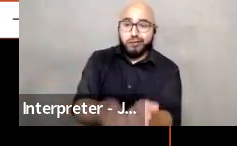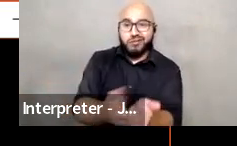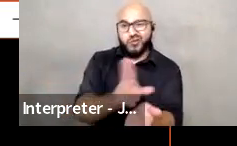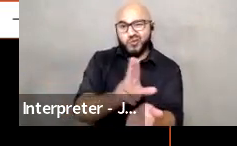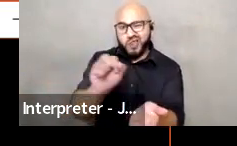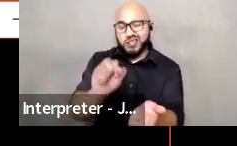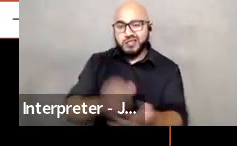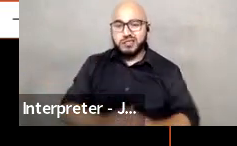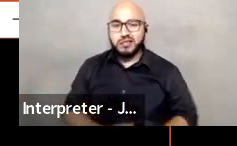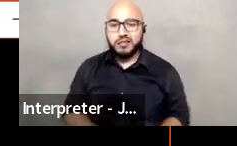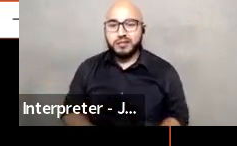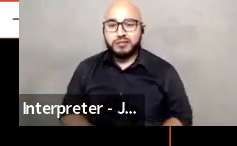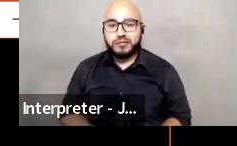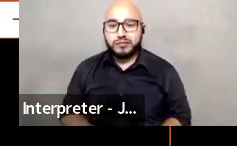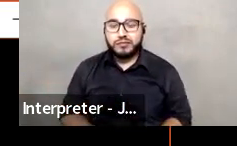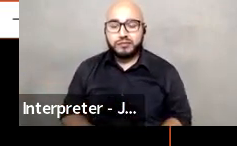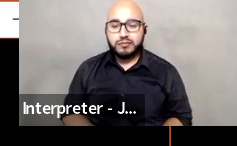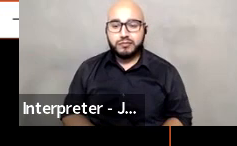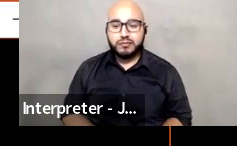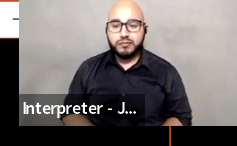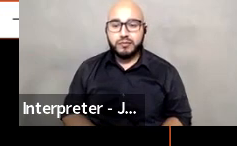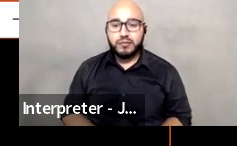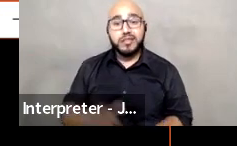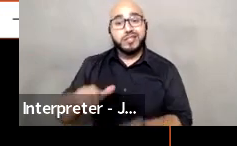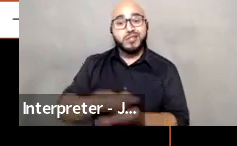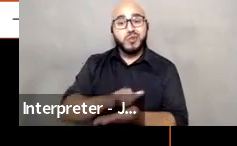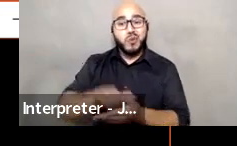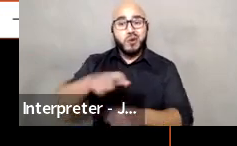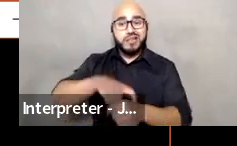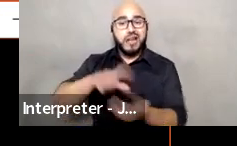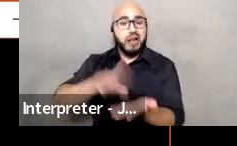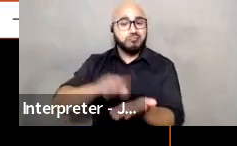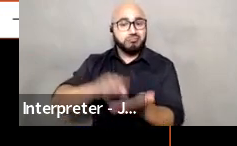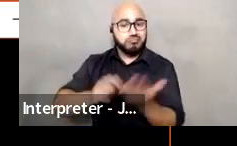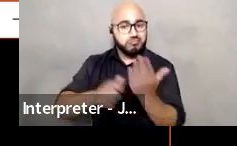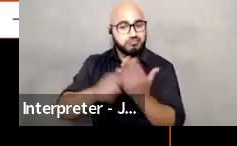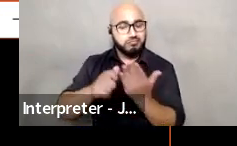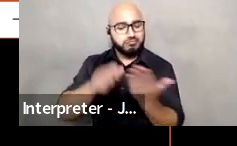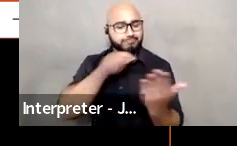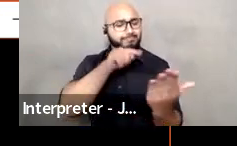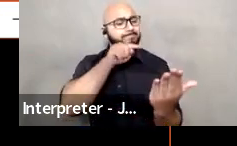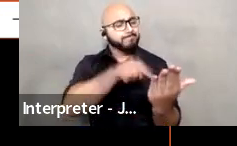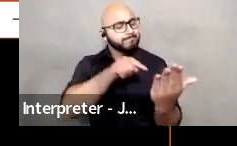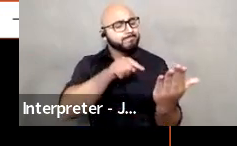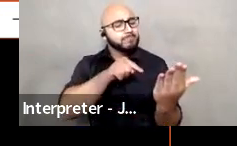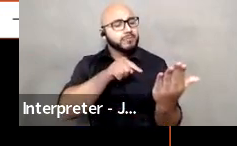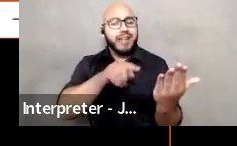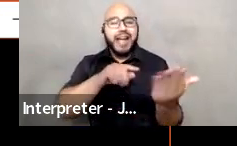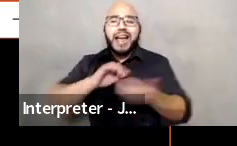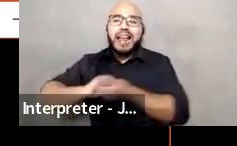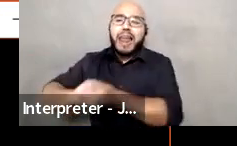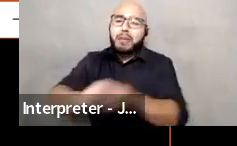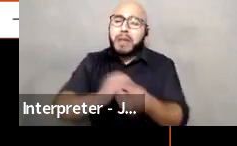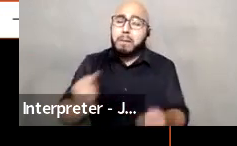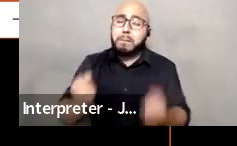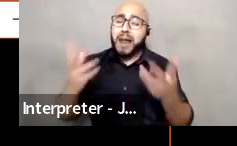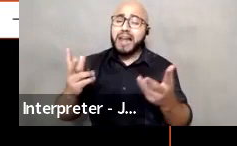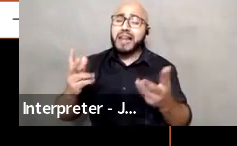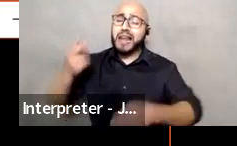This New York Times magazine piece. Was a collaboration. Of. Lots of. Historians. Led by though a.